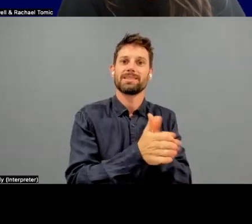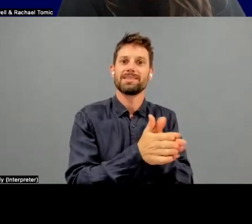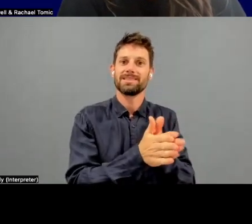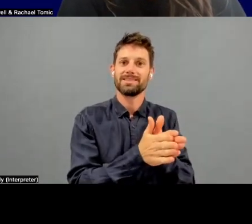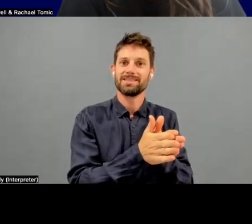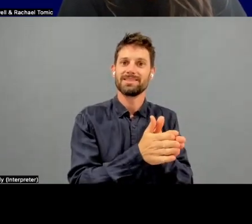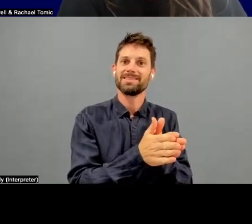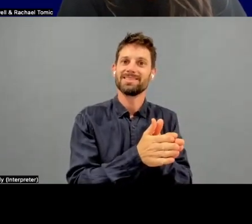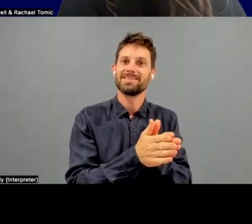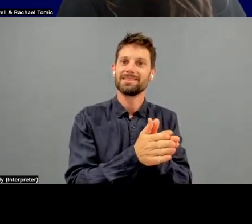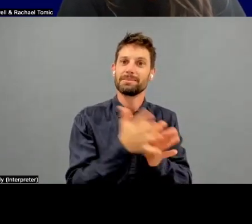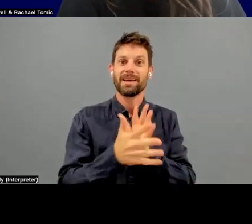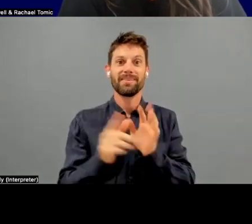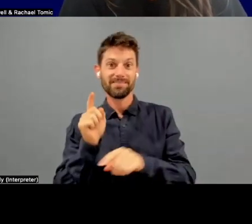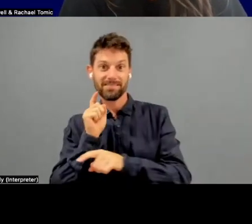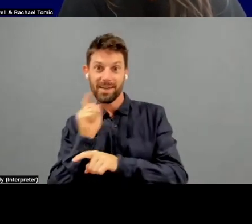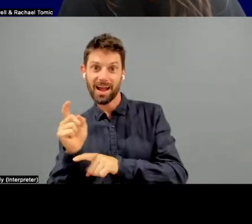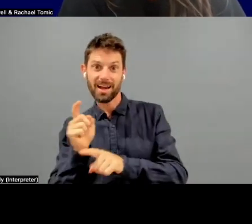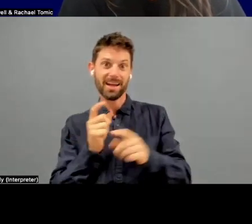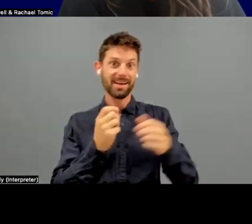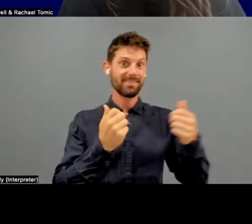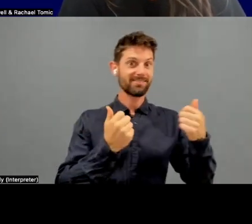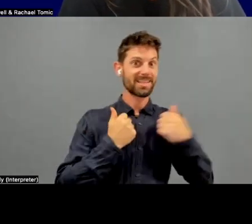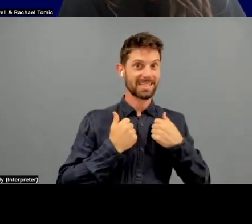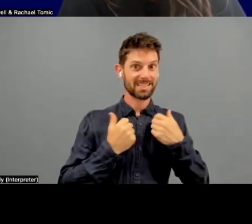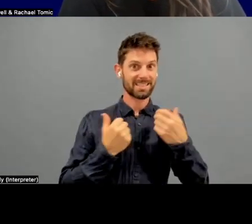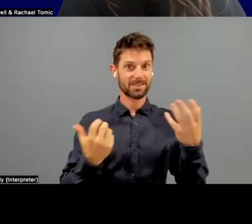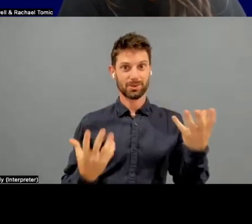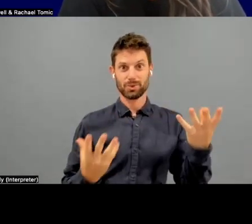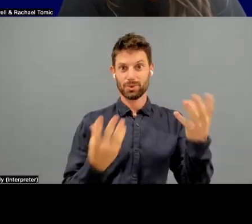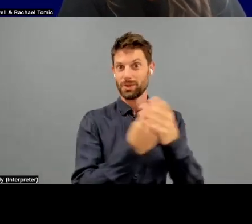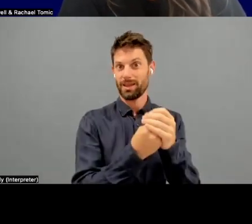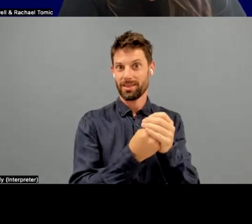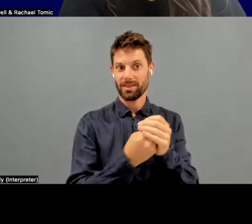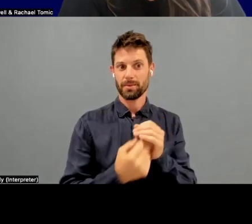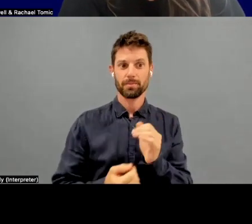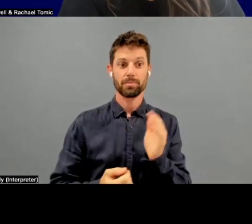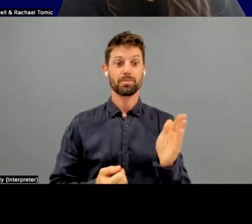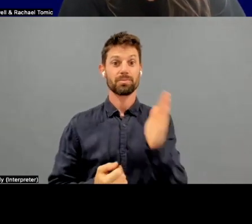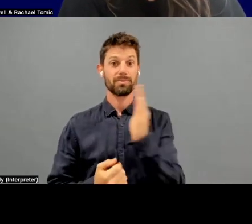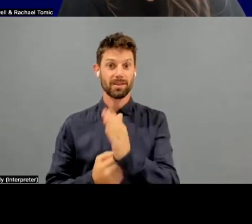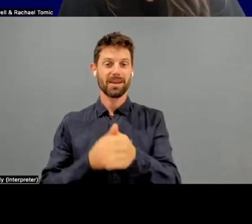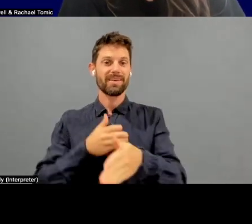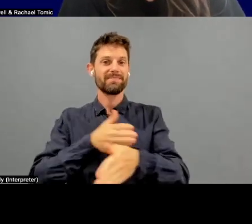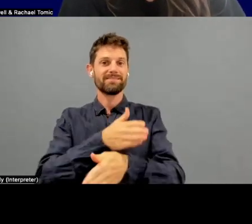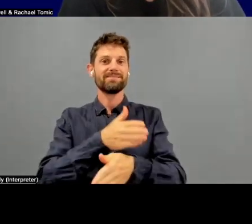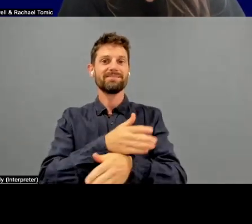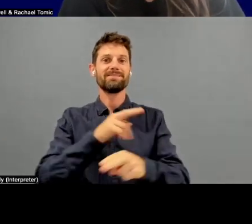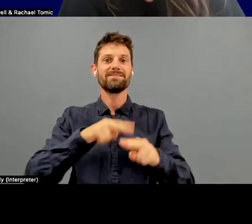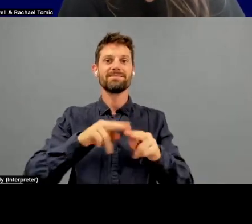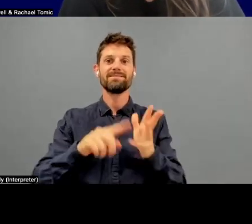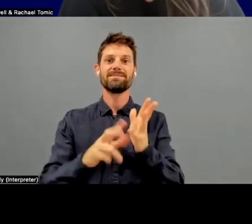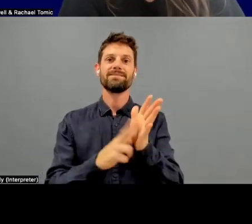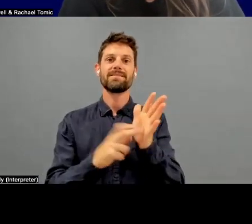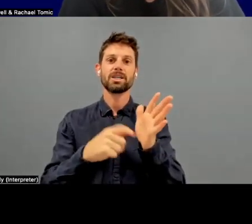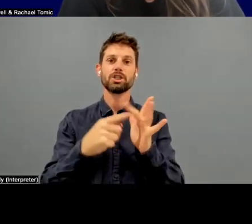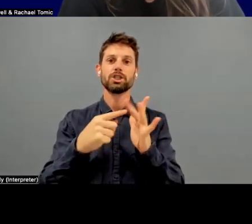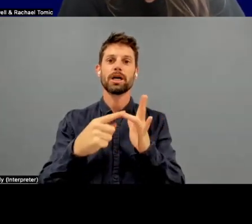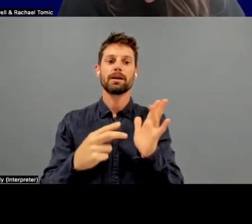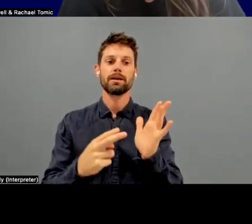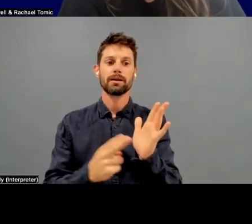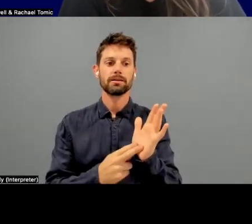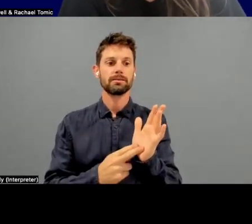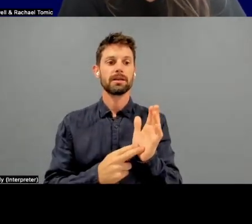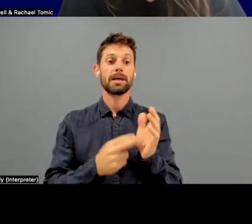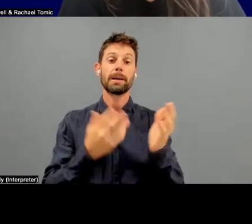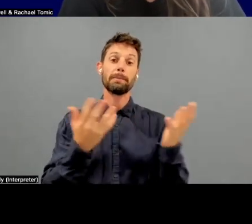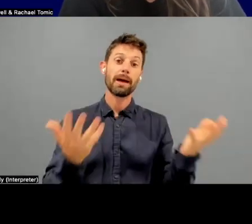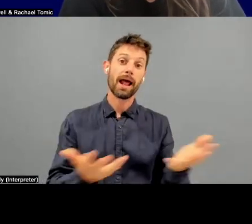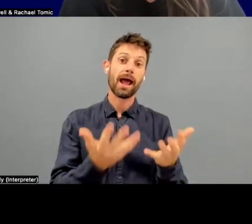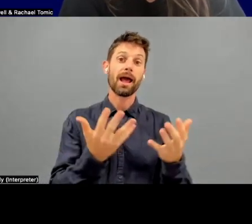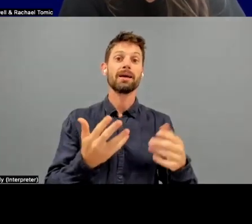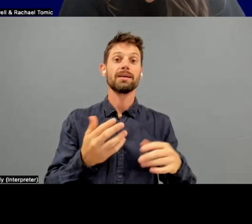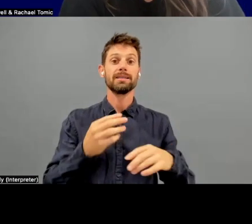Functioning. So, the things that are important to Hannah is play, sitting, reaching,